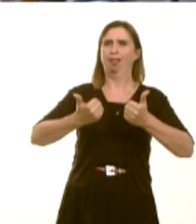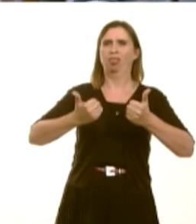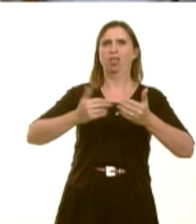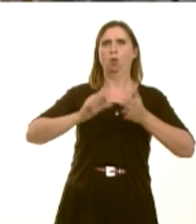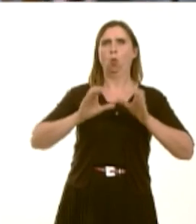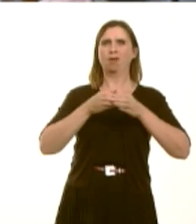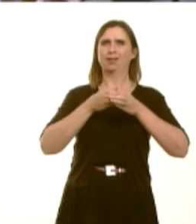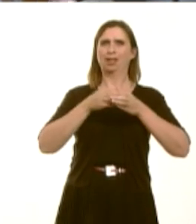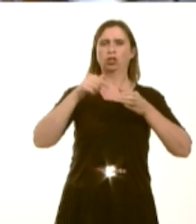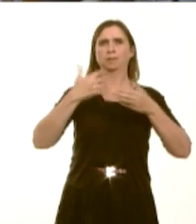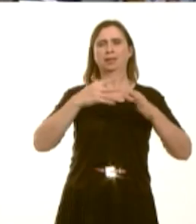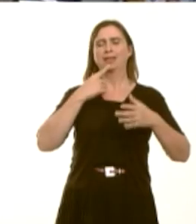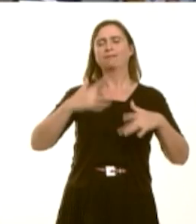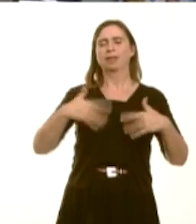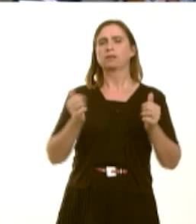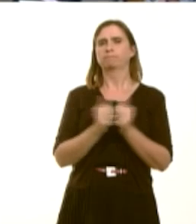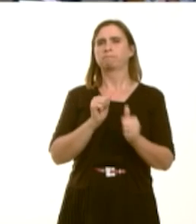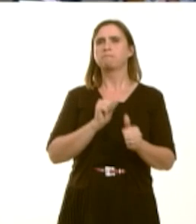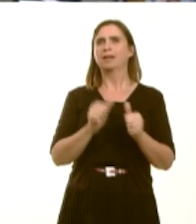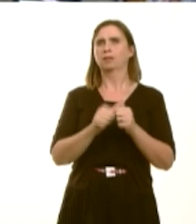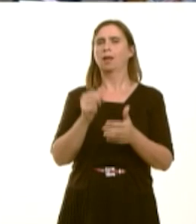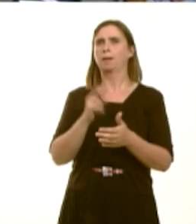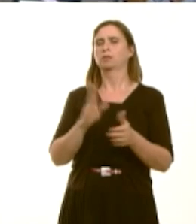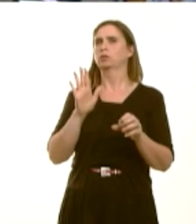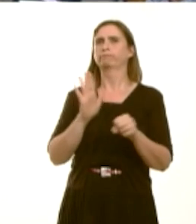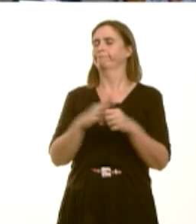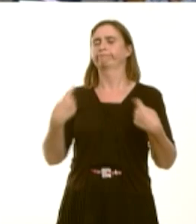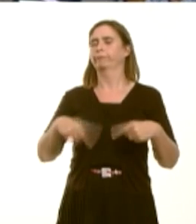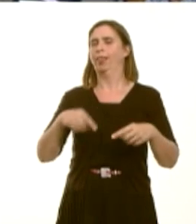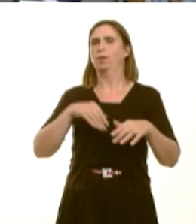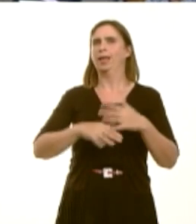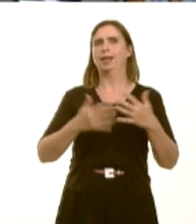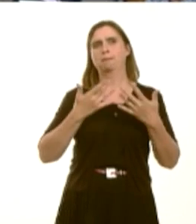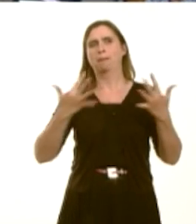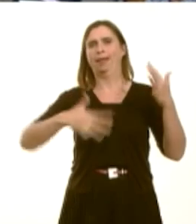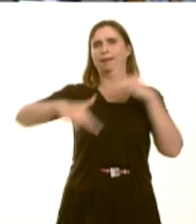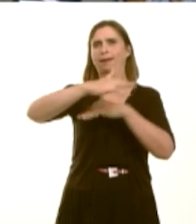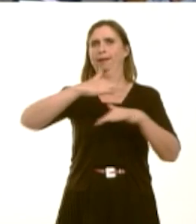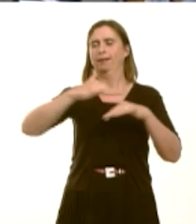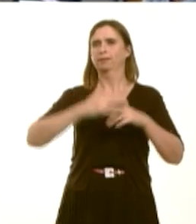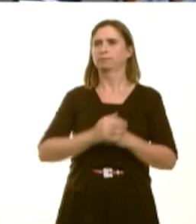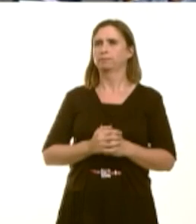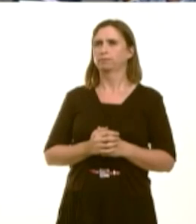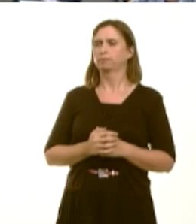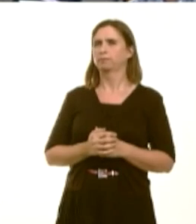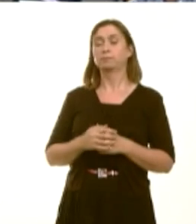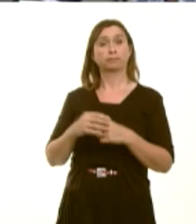a move would be beneficial. Kirsty Williams: Thank you, First Minister. The health Minister has said in an interview with the ëWestern Mailí today that there